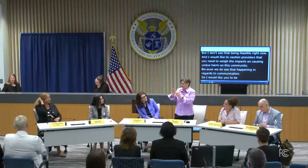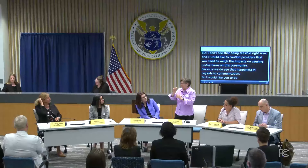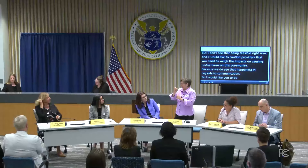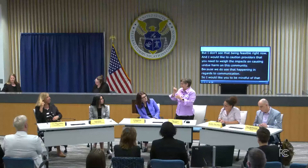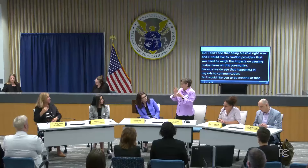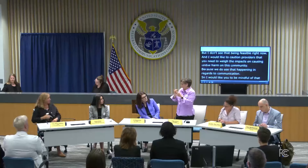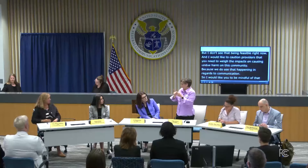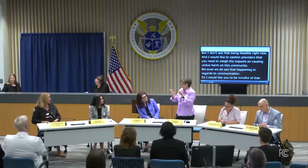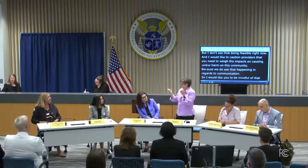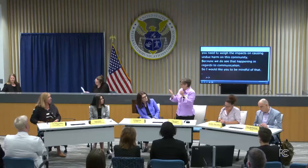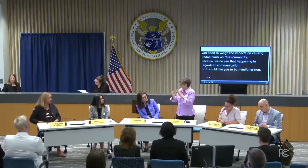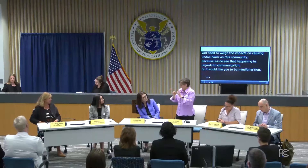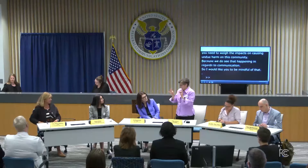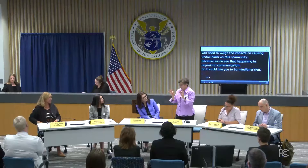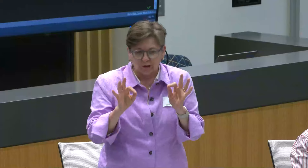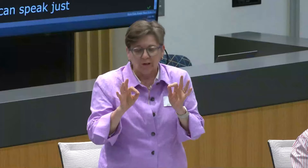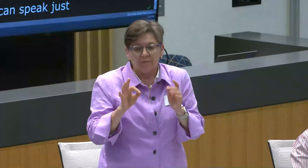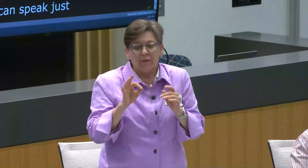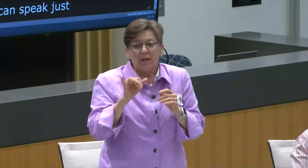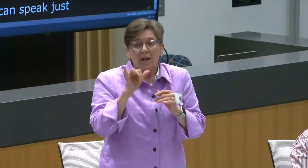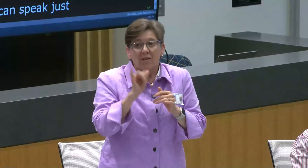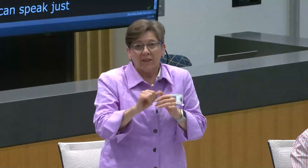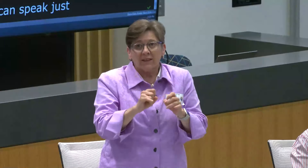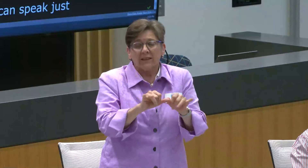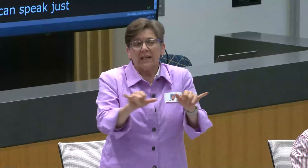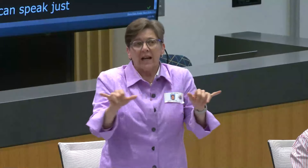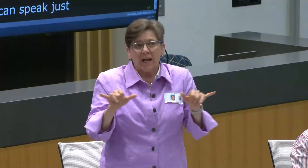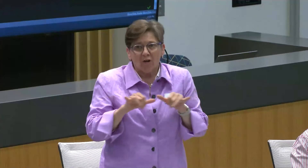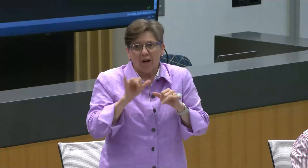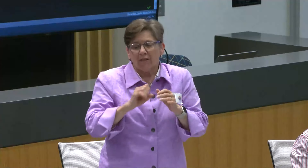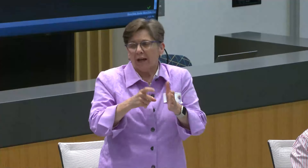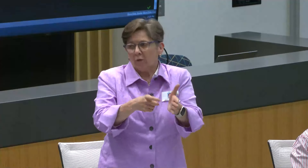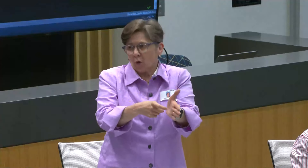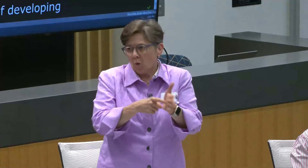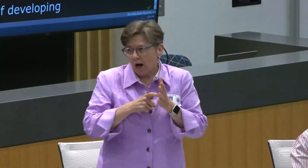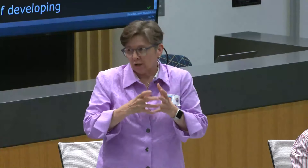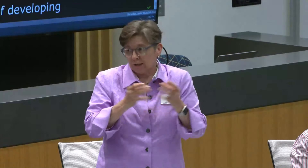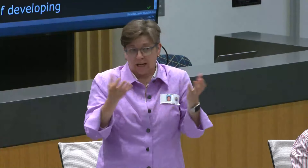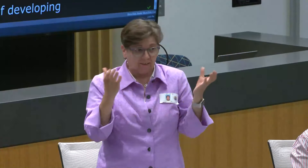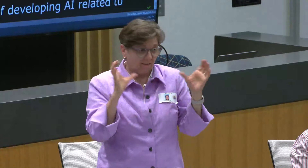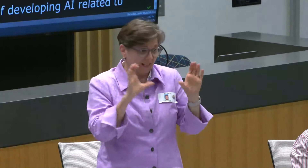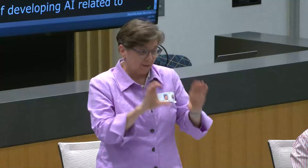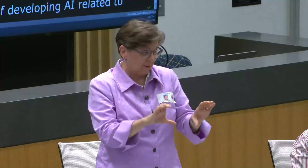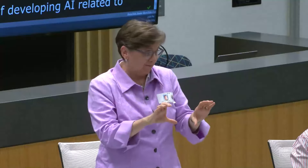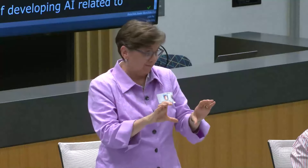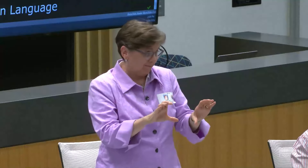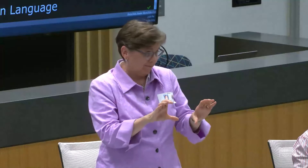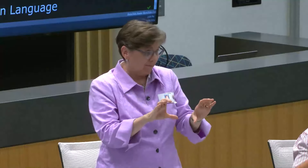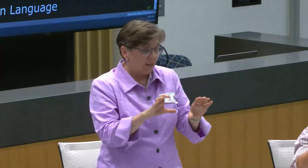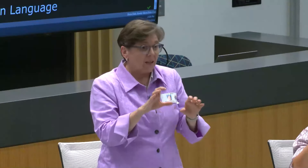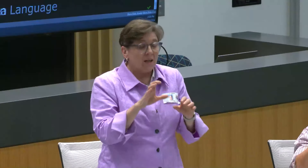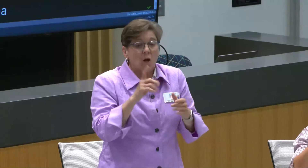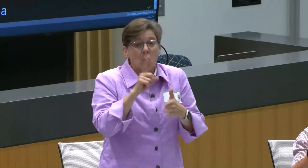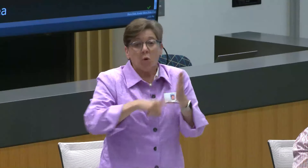BECAUSE WE DO SEE THAT HAPPENING IN REGARDS TO COMMUNICATION. SO I WOULD LIKE YOU TO BE MINDFUL OF THAT. AND I CAN SPEAK JUST